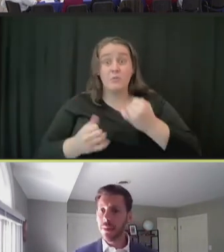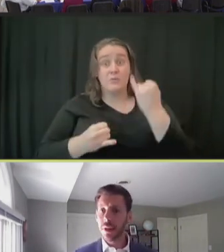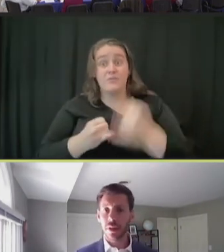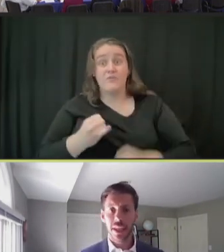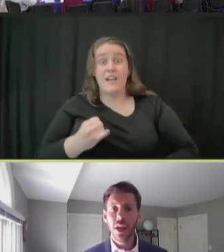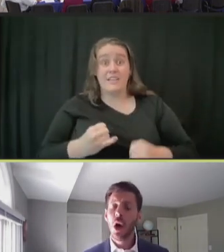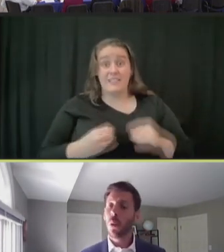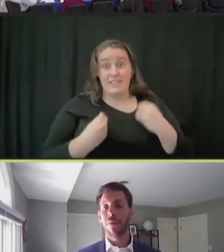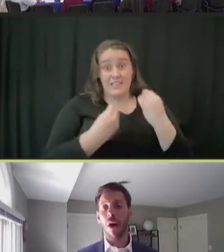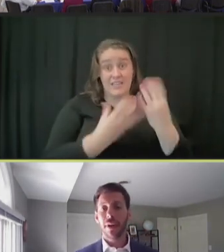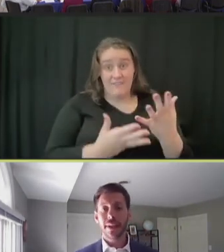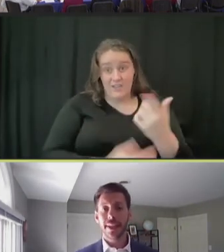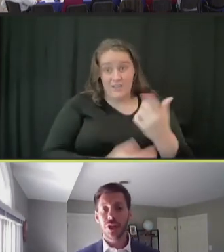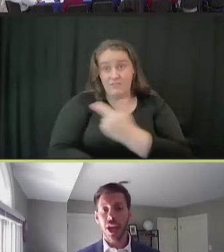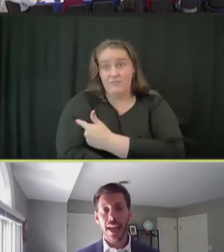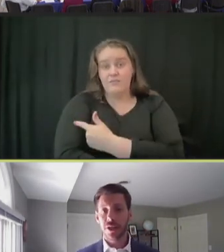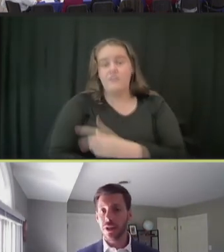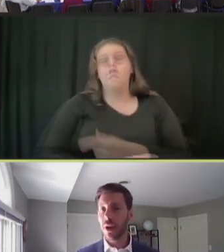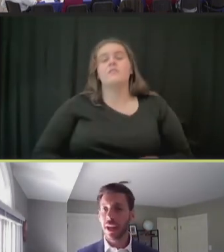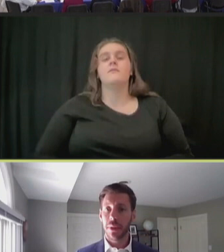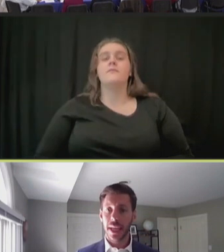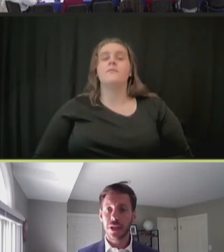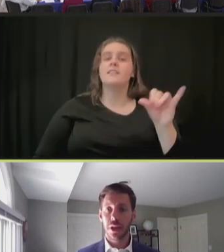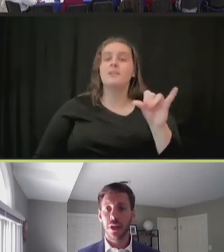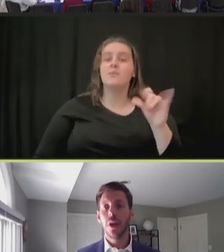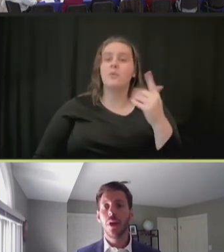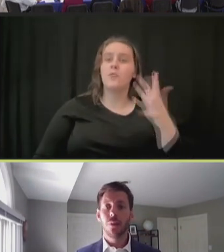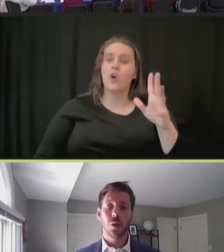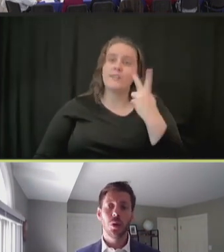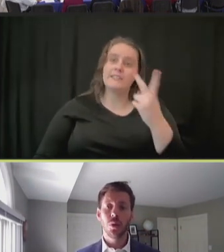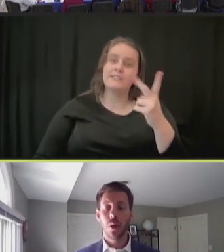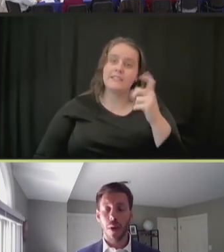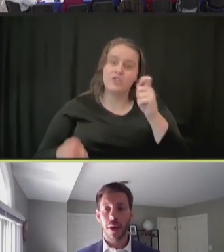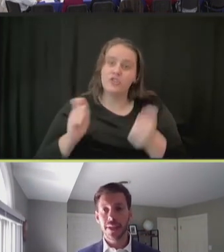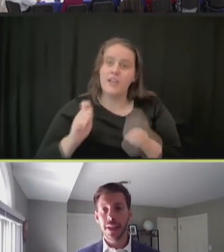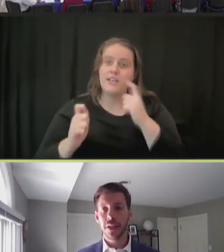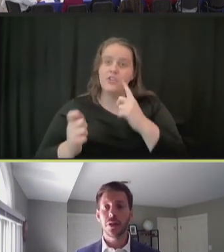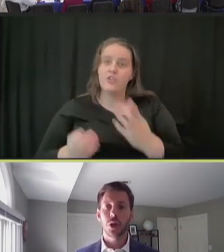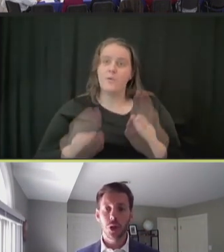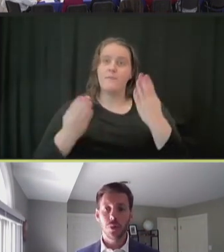Similarly, we've already seen a change in the recommendation for who among seniors should